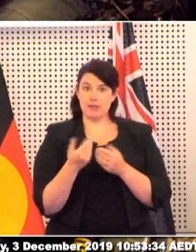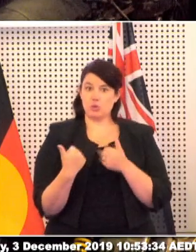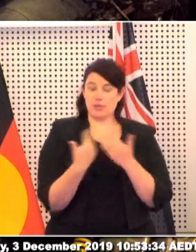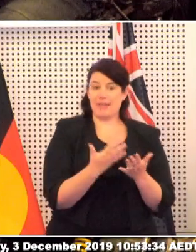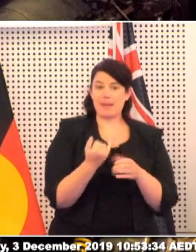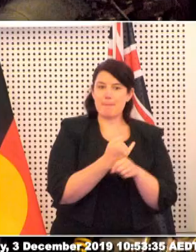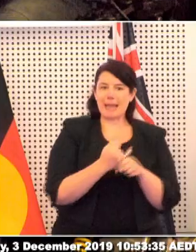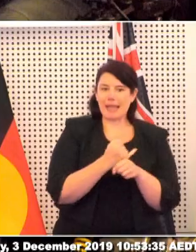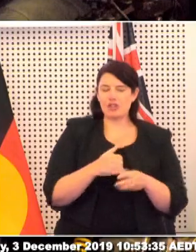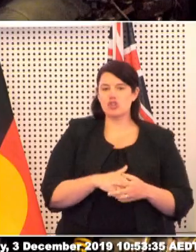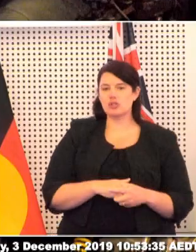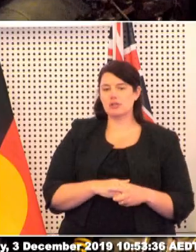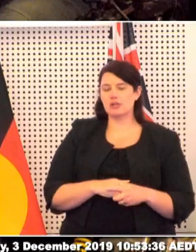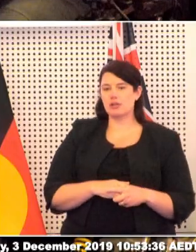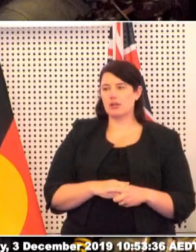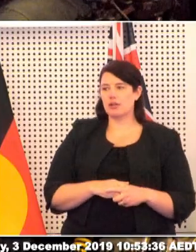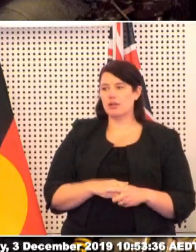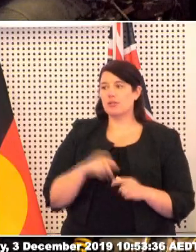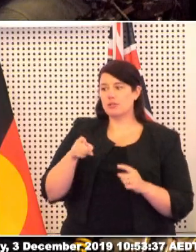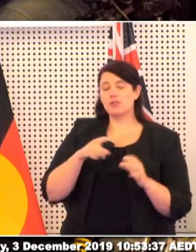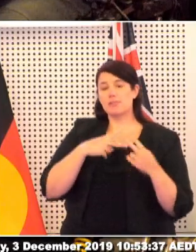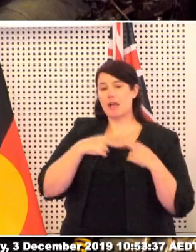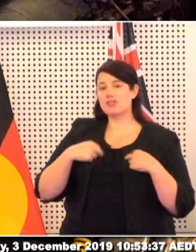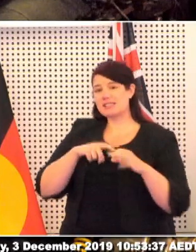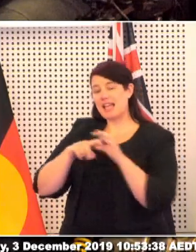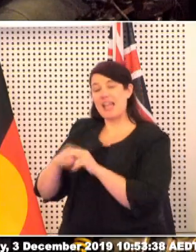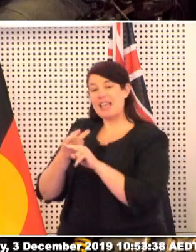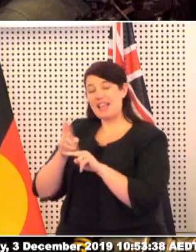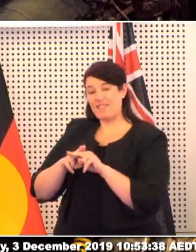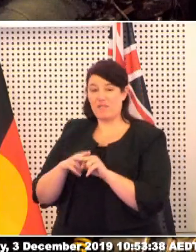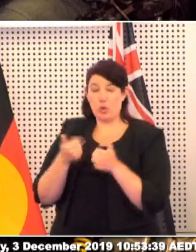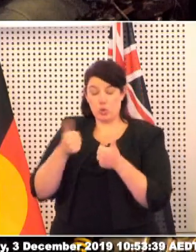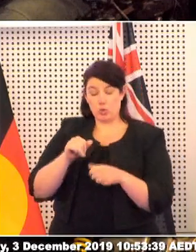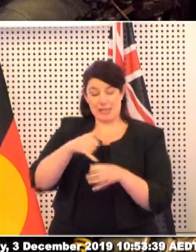What do you mean by intervention? So if there was to be the use of a chemical restraints in a group